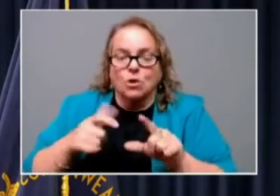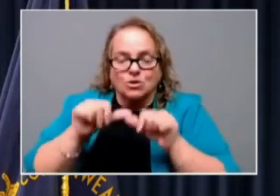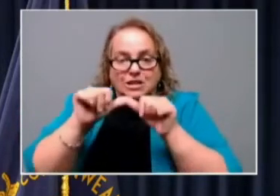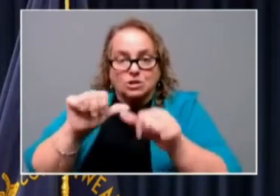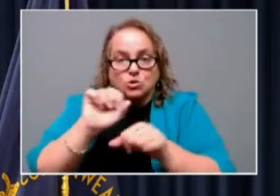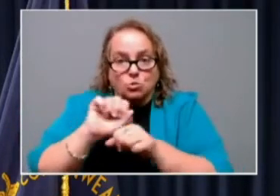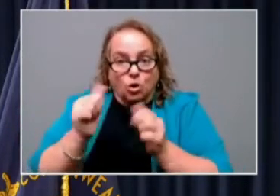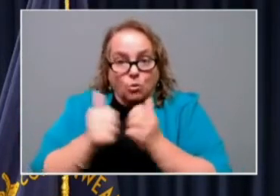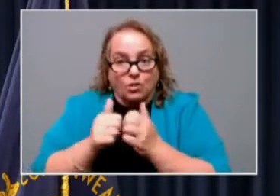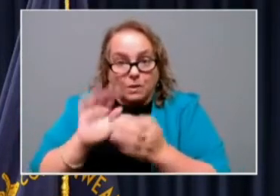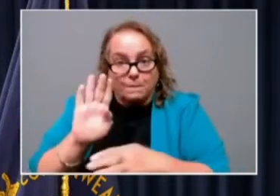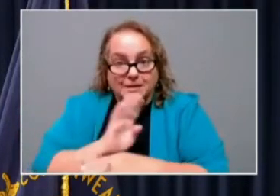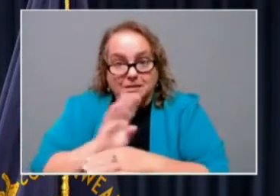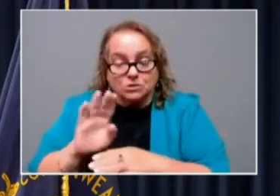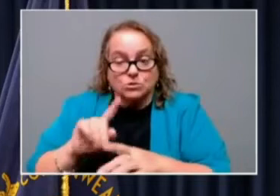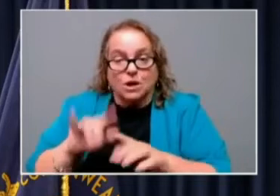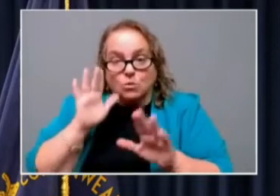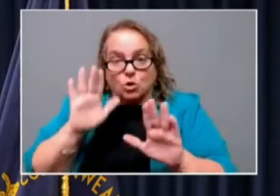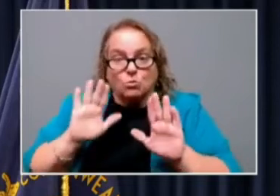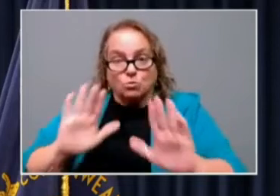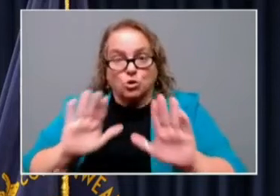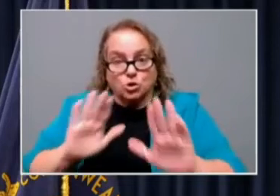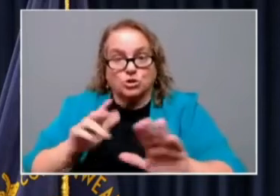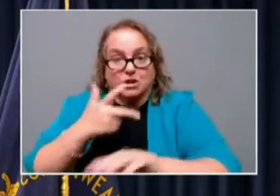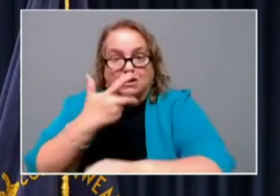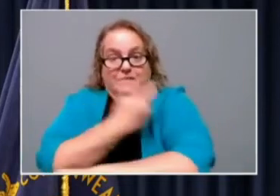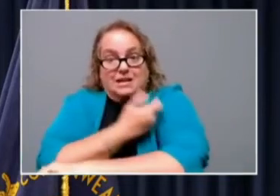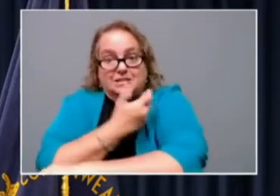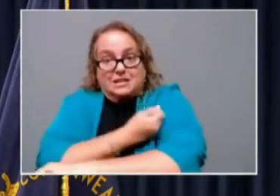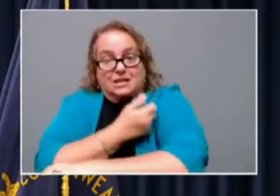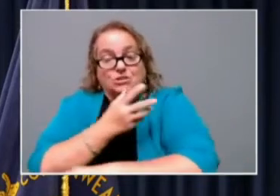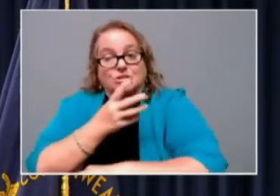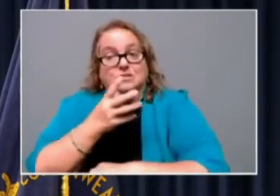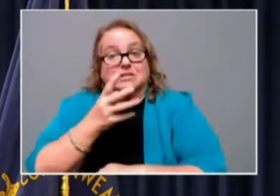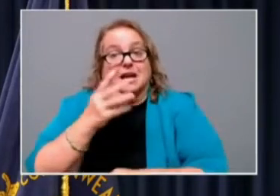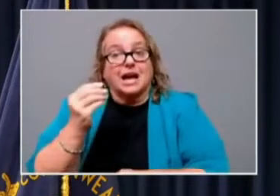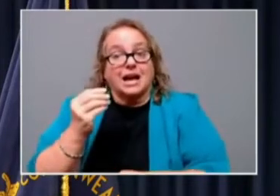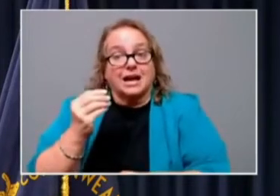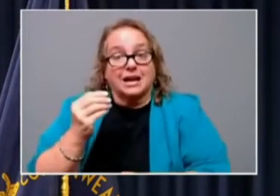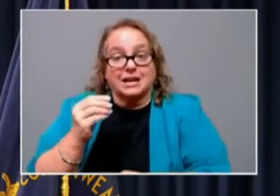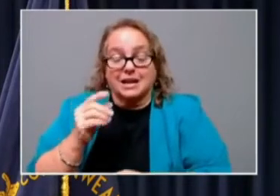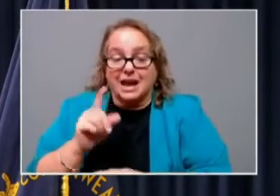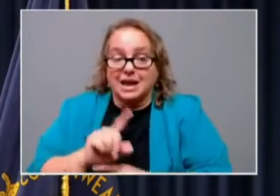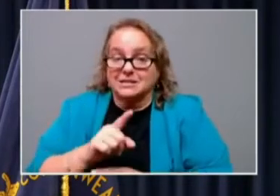push vaccinations. And and I think as as I mentioned last week masking um any